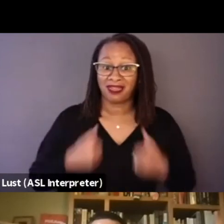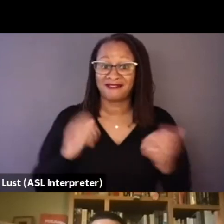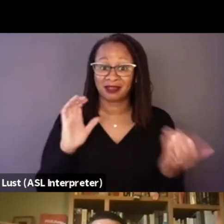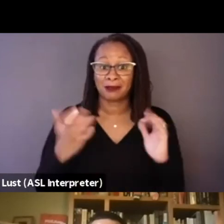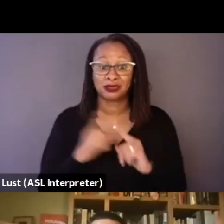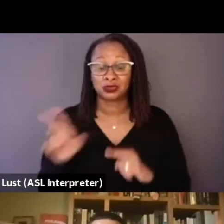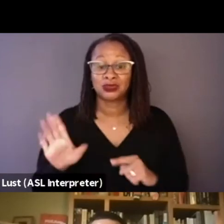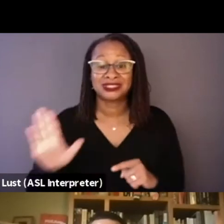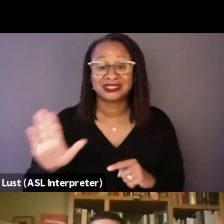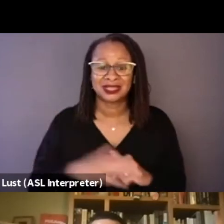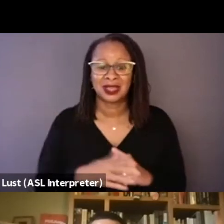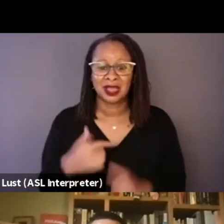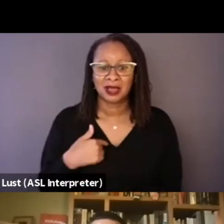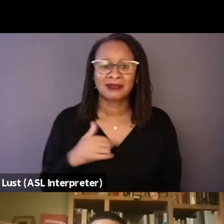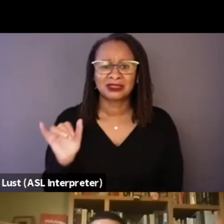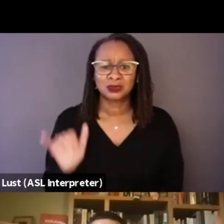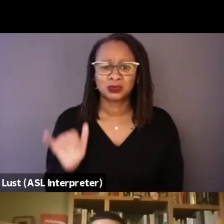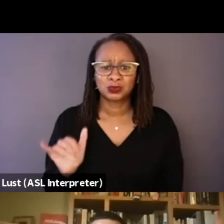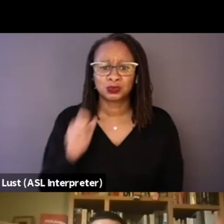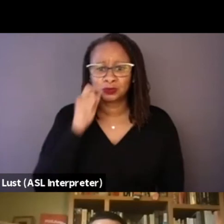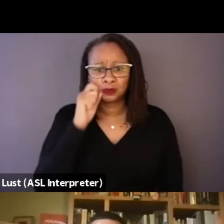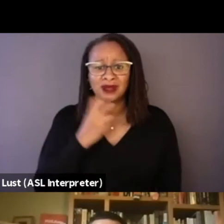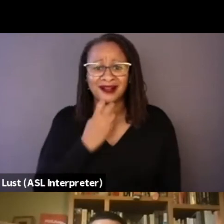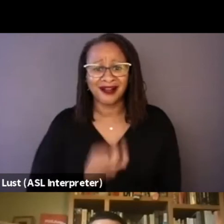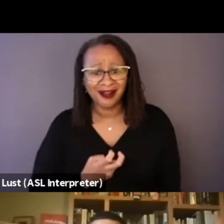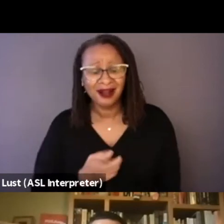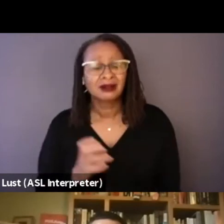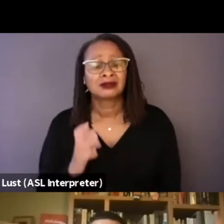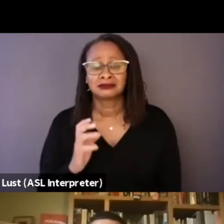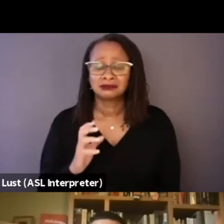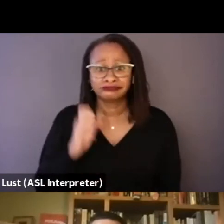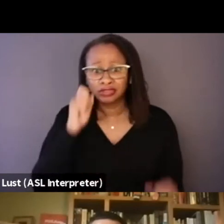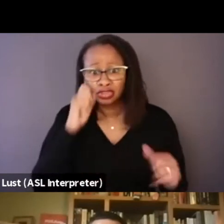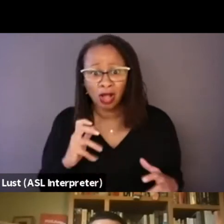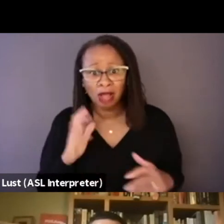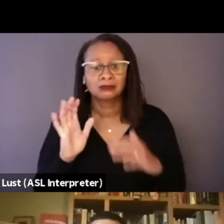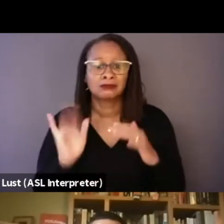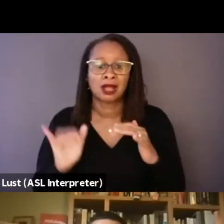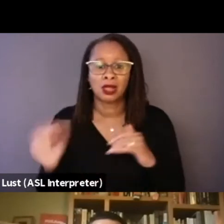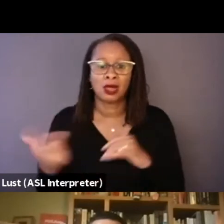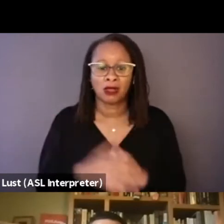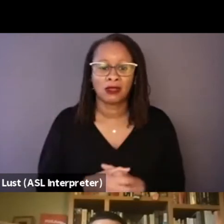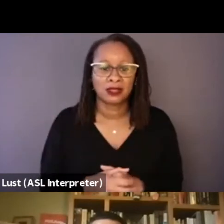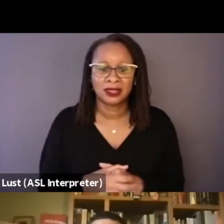and I'm just kind of astonished by all the setbacks he had,